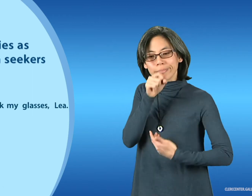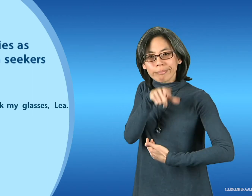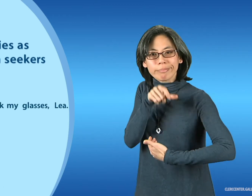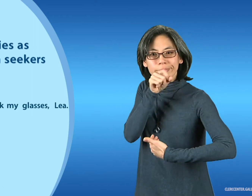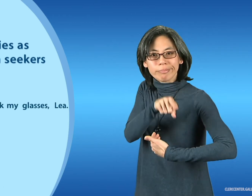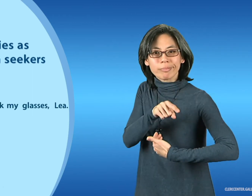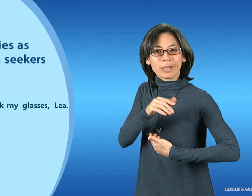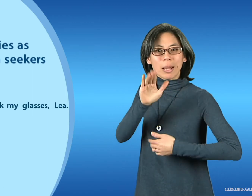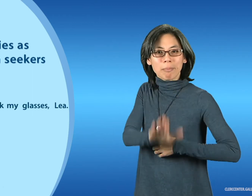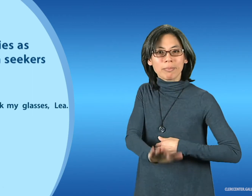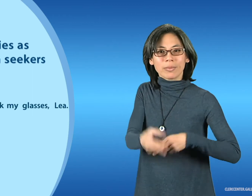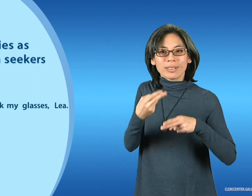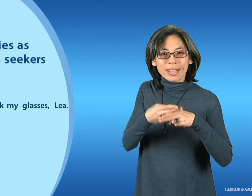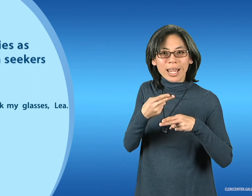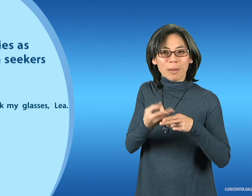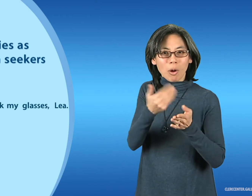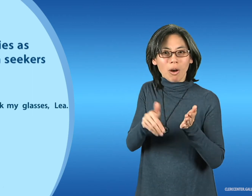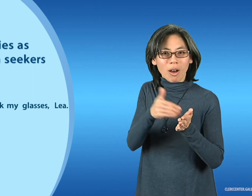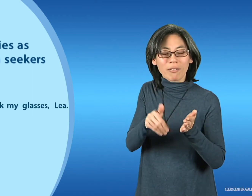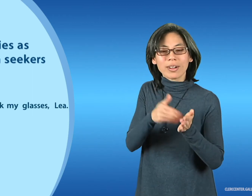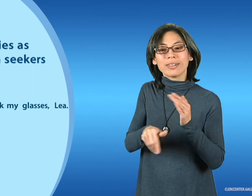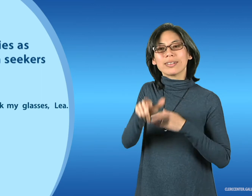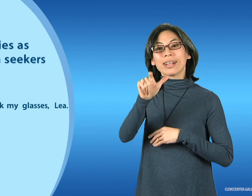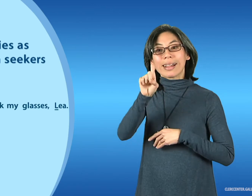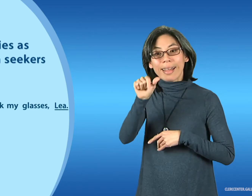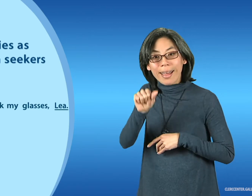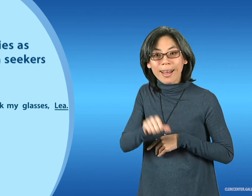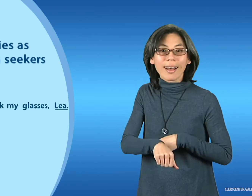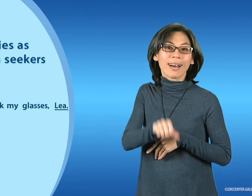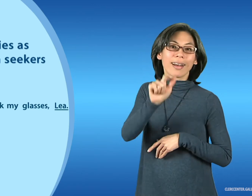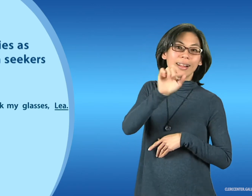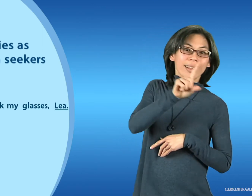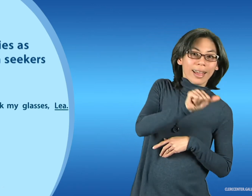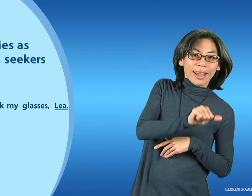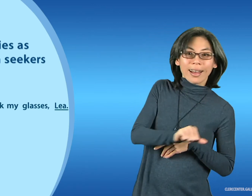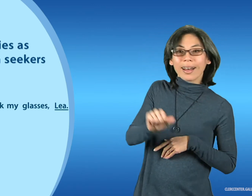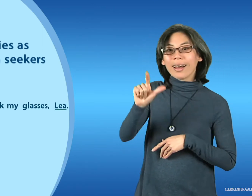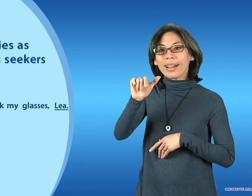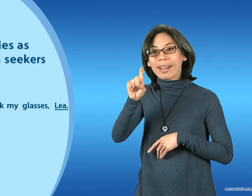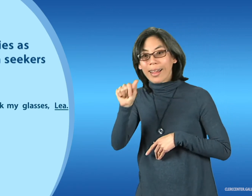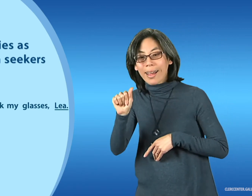when we talk to the baby we use the baby's name quite often. Lea, Lea.